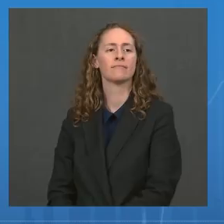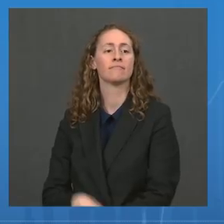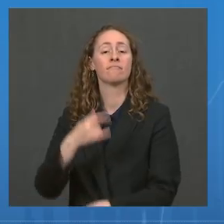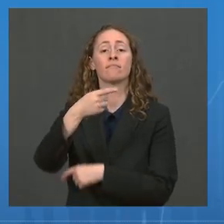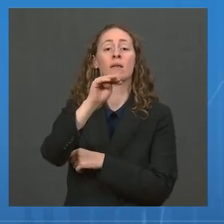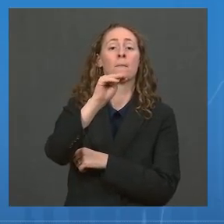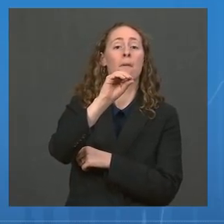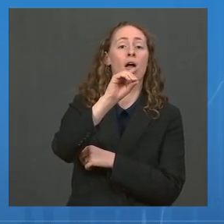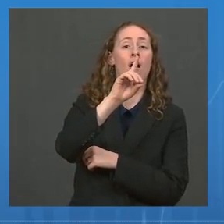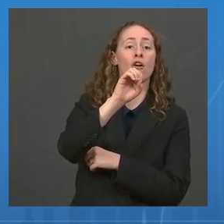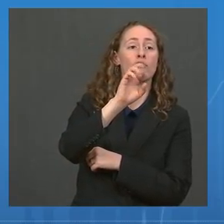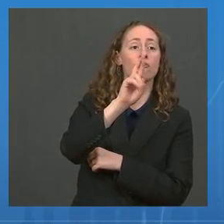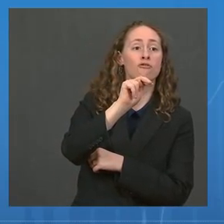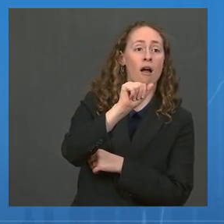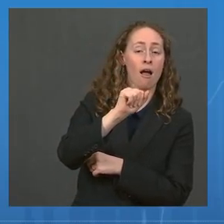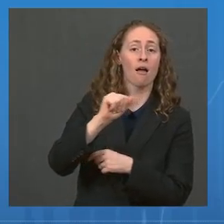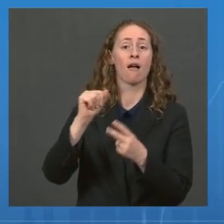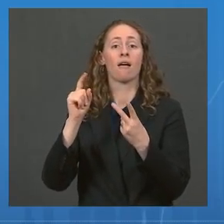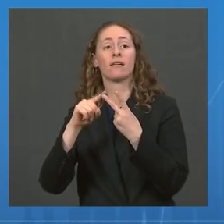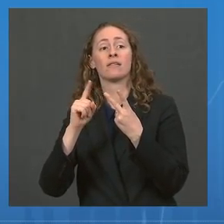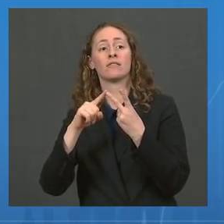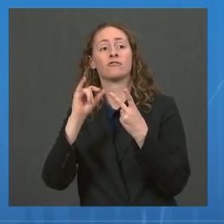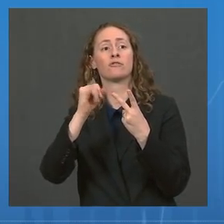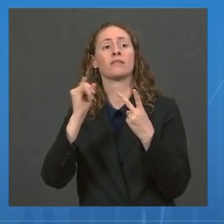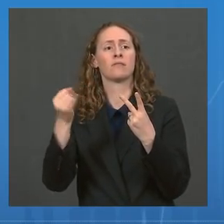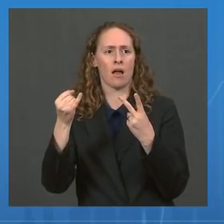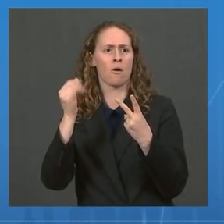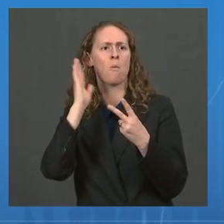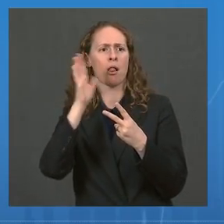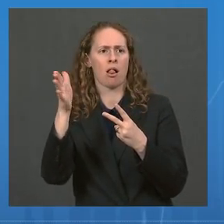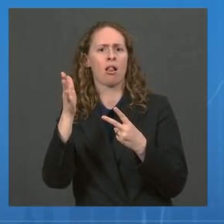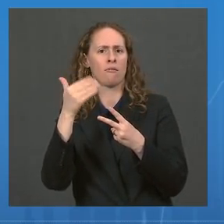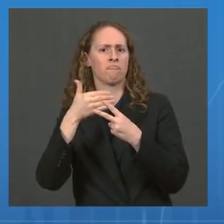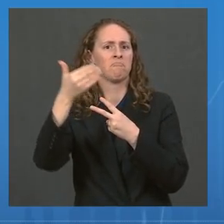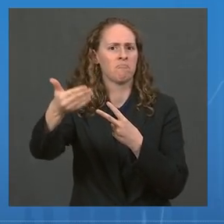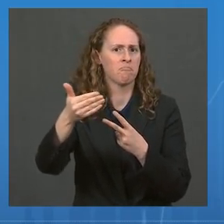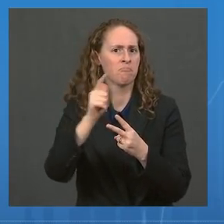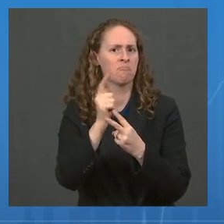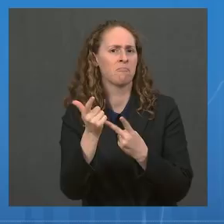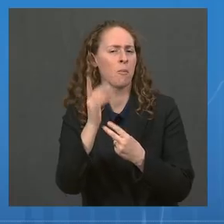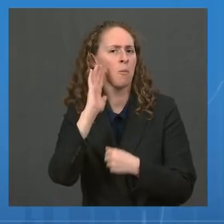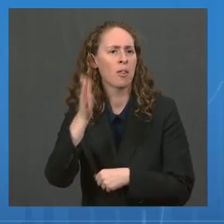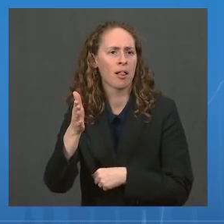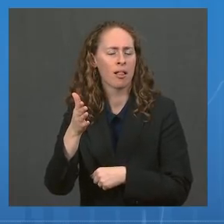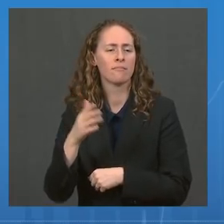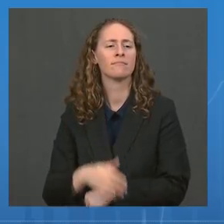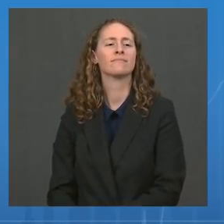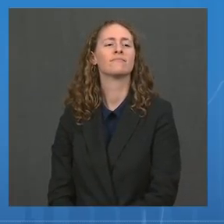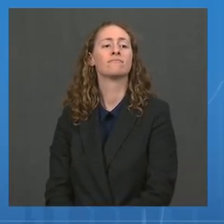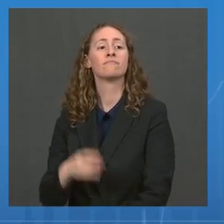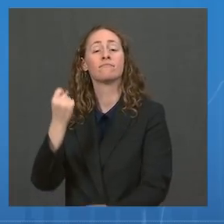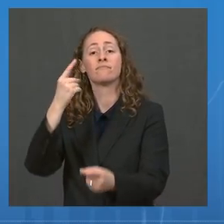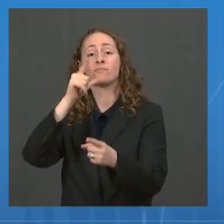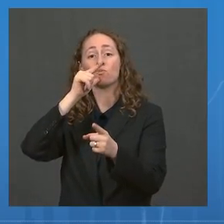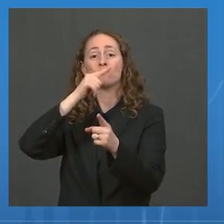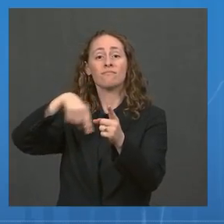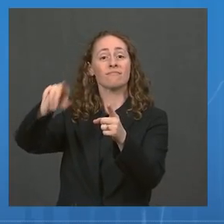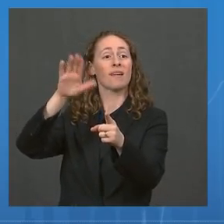And importantly, we will continue working to get unvaccinated Americans vaccinated because more vaccinations will accelerate